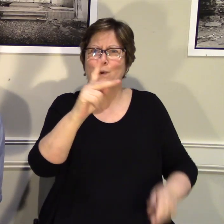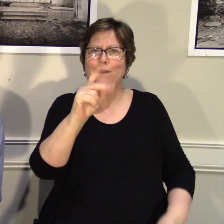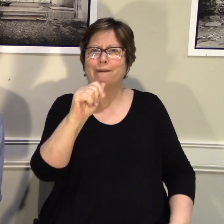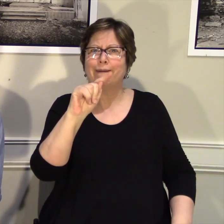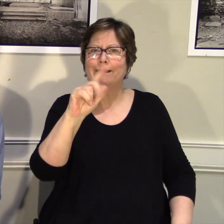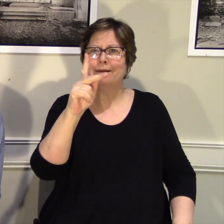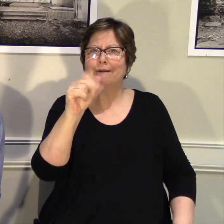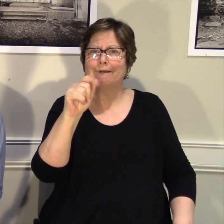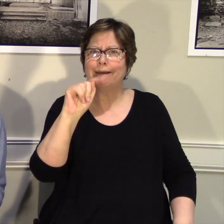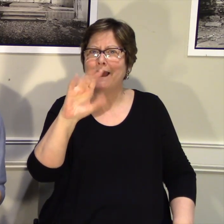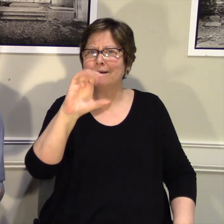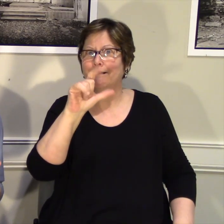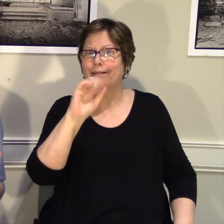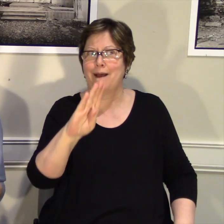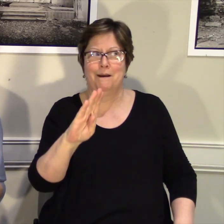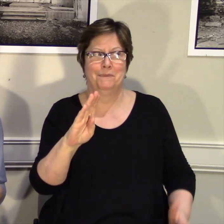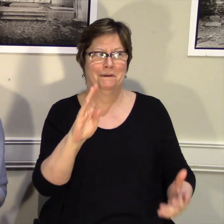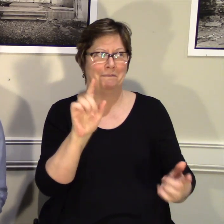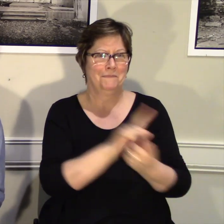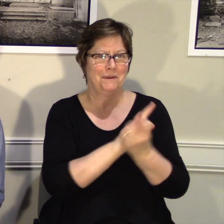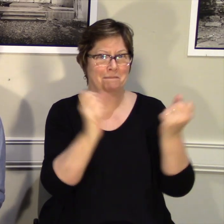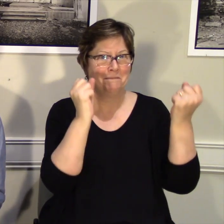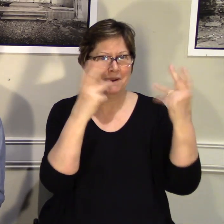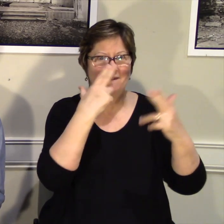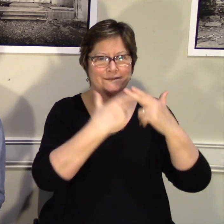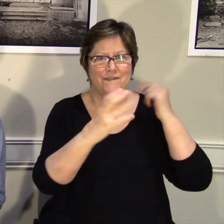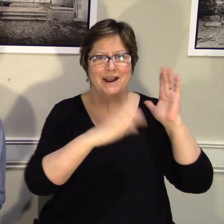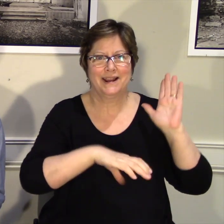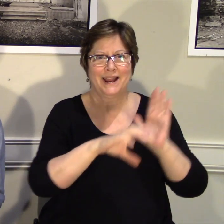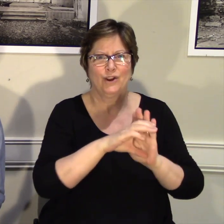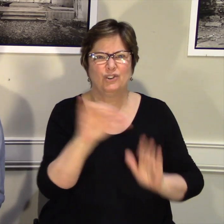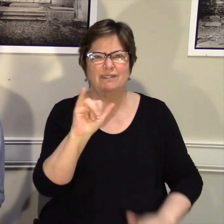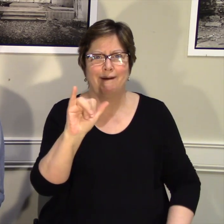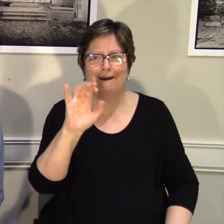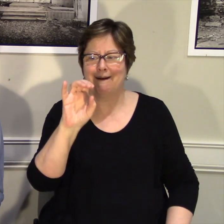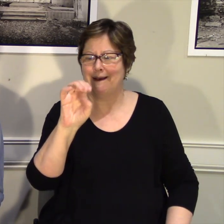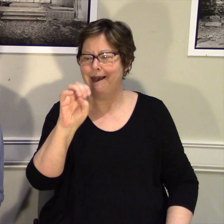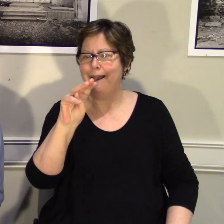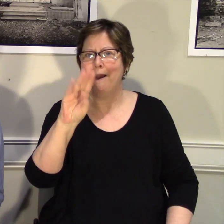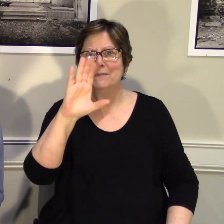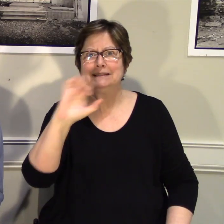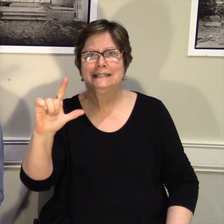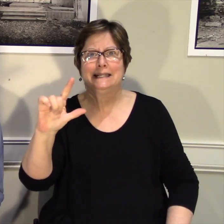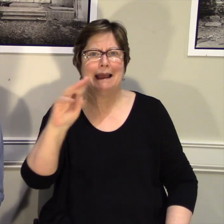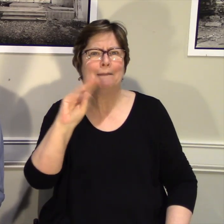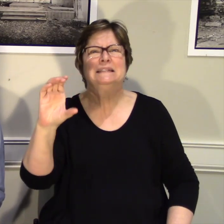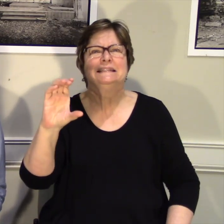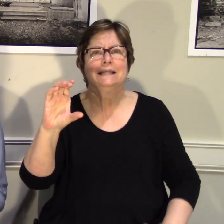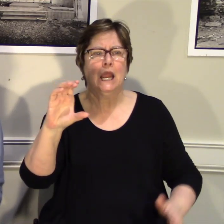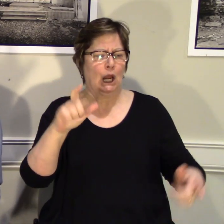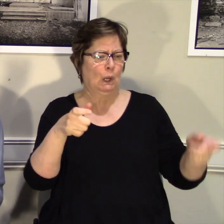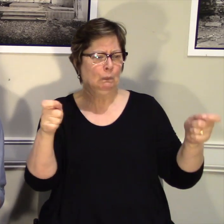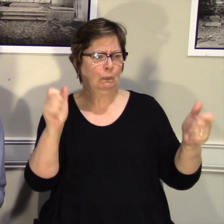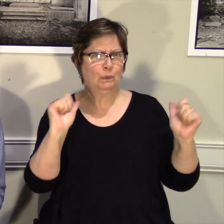we meet many fun characters like the MC or Master of Ceremonies. Sally Bowles, who